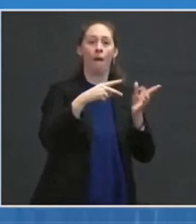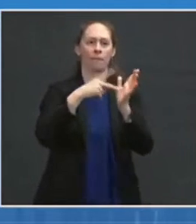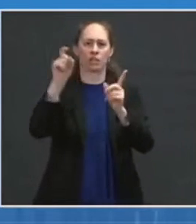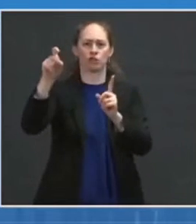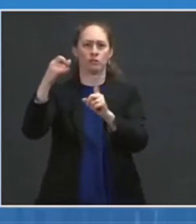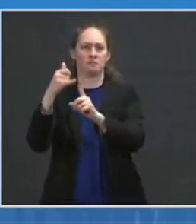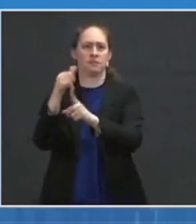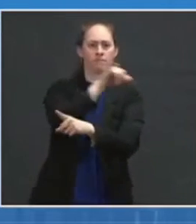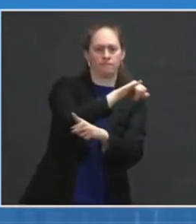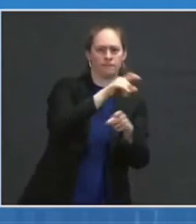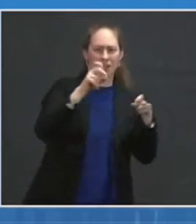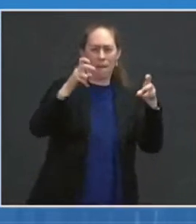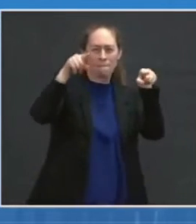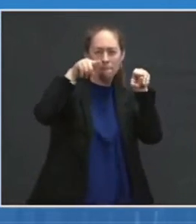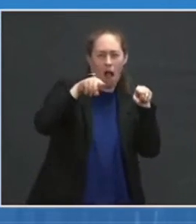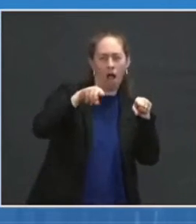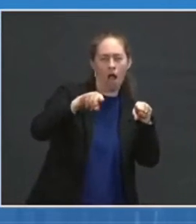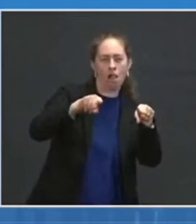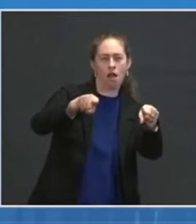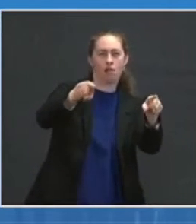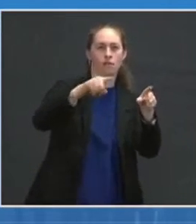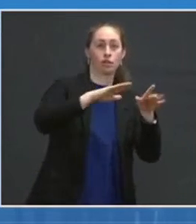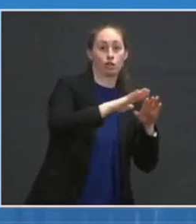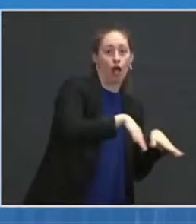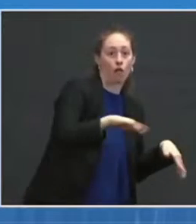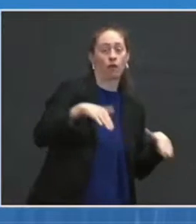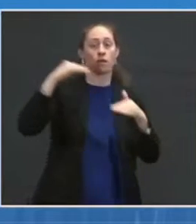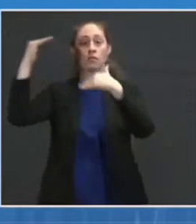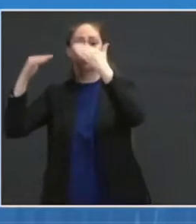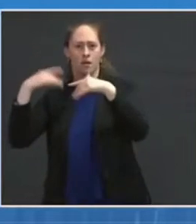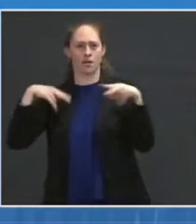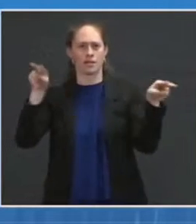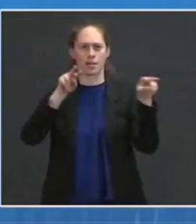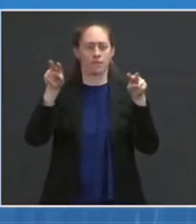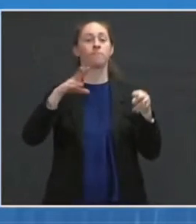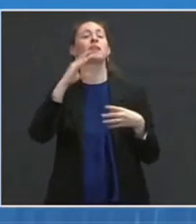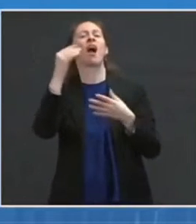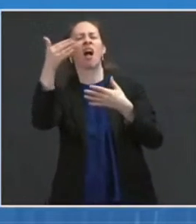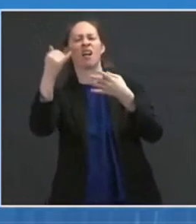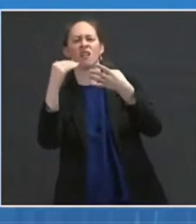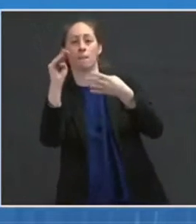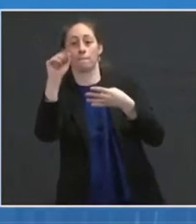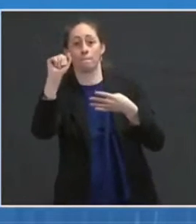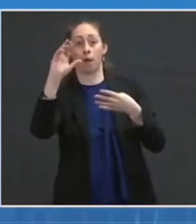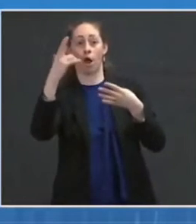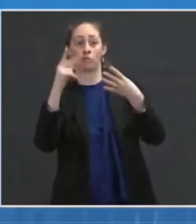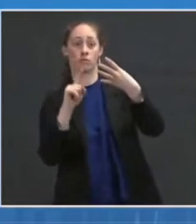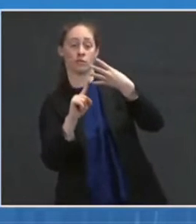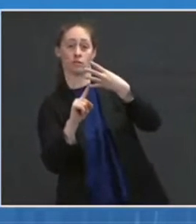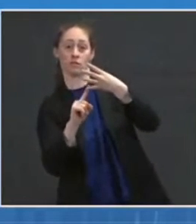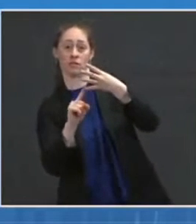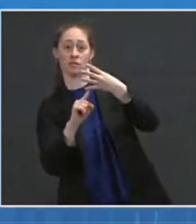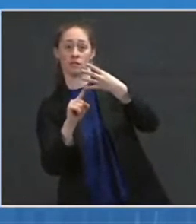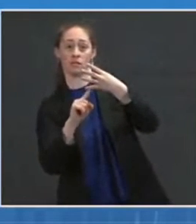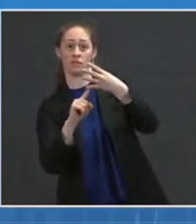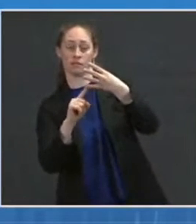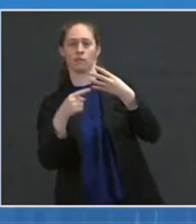OTHER TRIALS. AND THAT IS THE WAY THE TRIAL WILL GO. AND THEN WE ARE STARTING BY THE